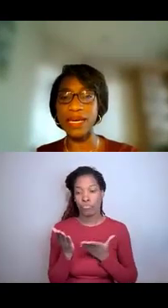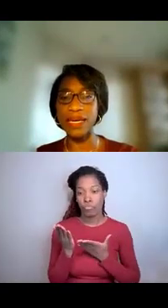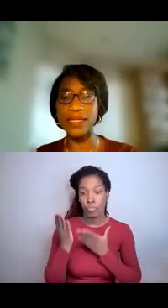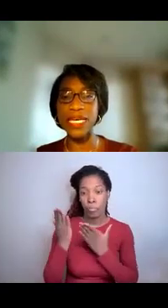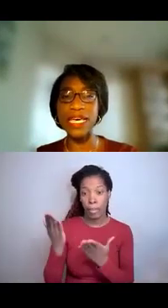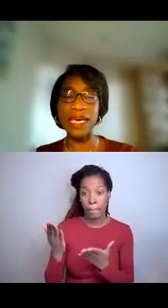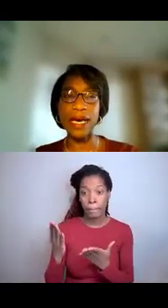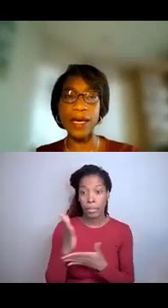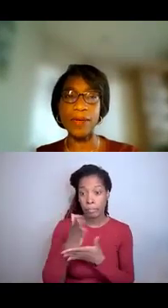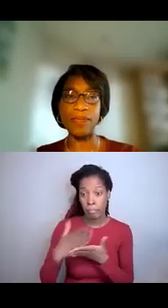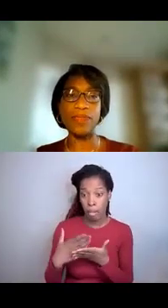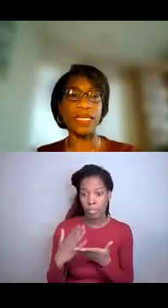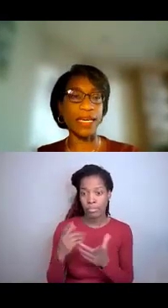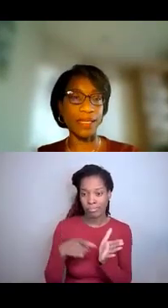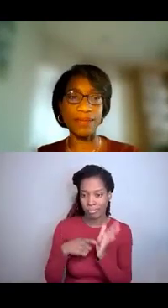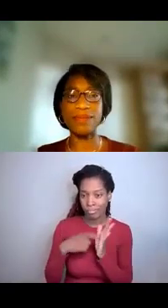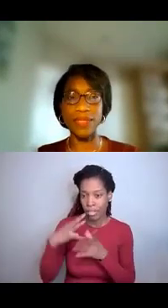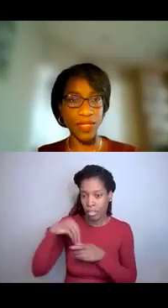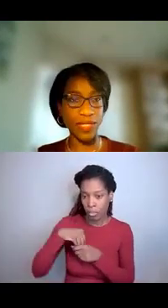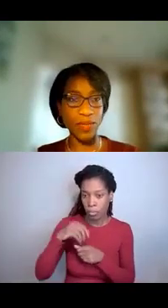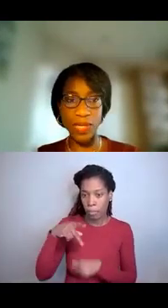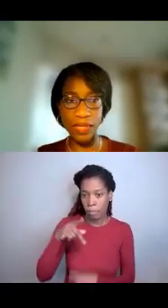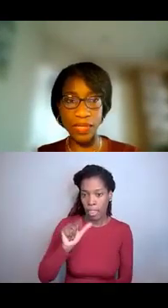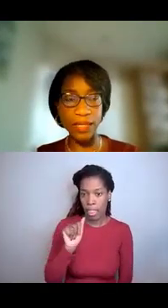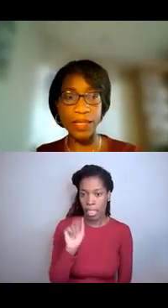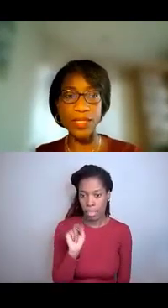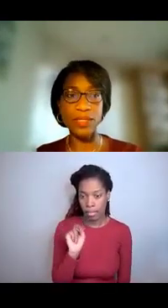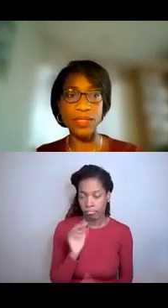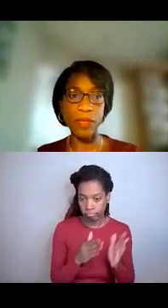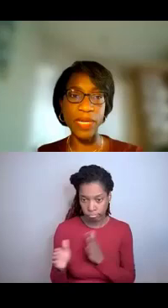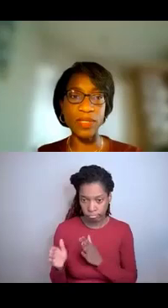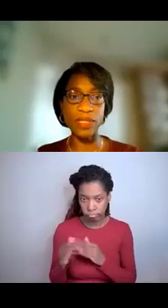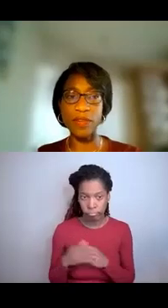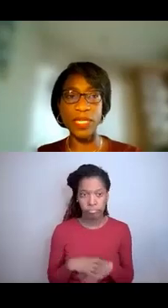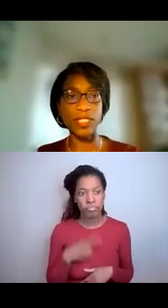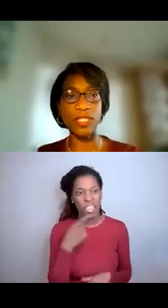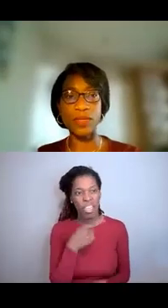and again, there is a link there to the supplemental information